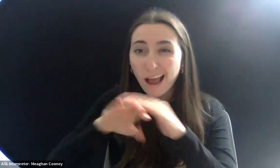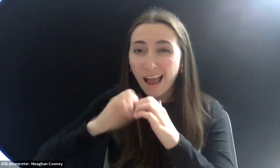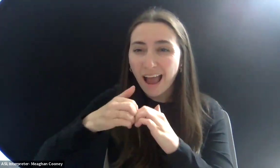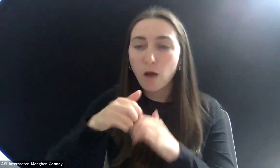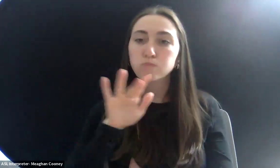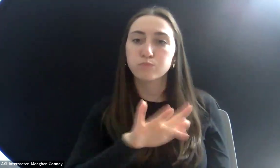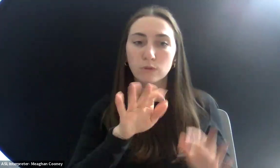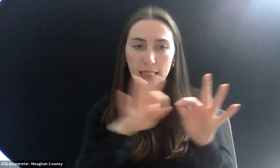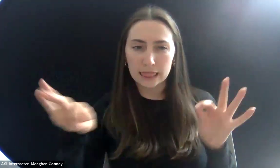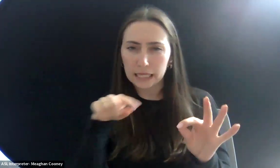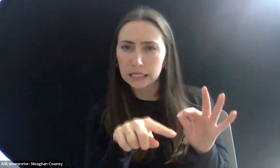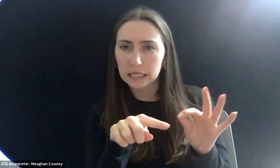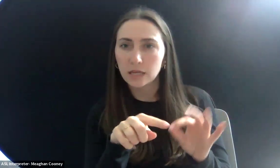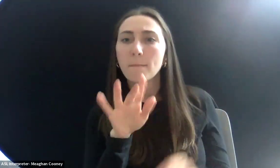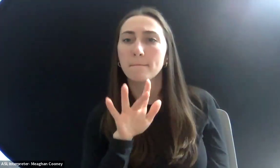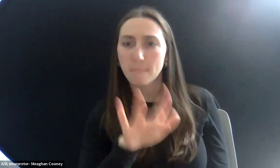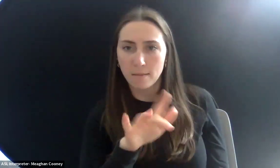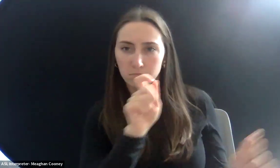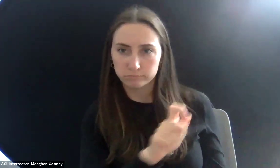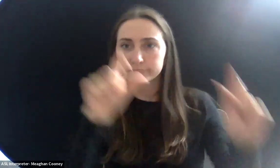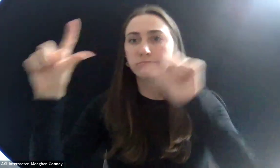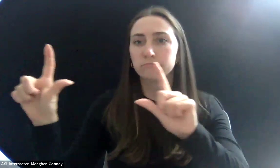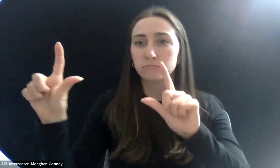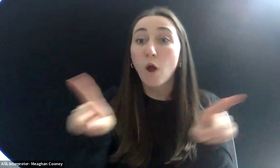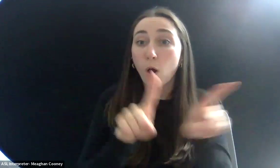There are some new components, however, that will be presented today.